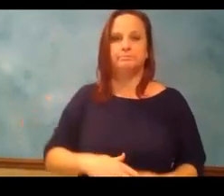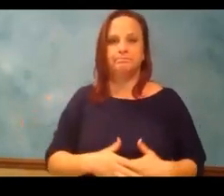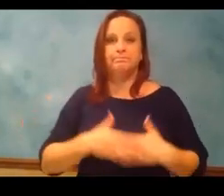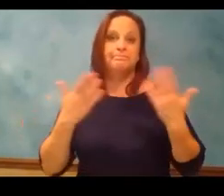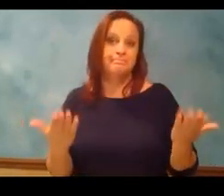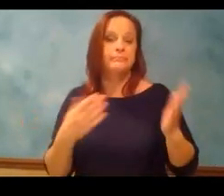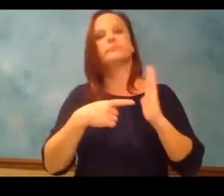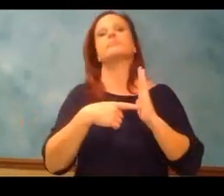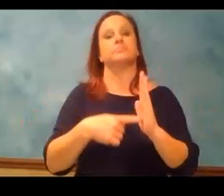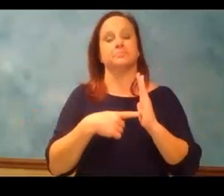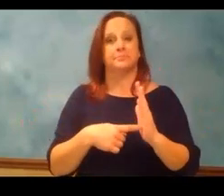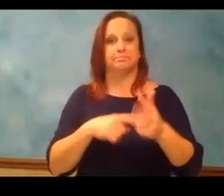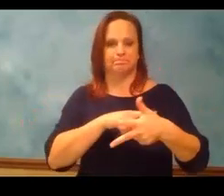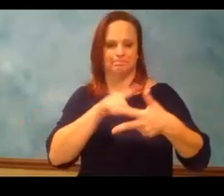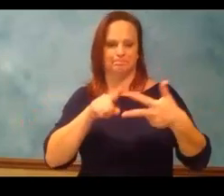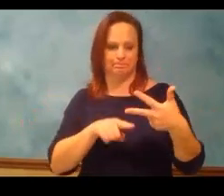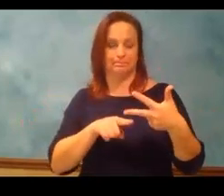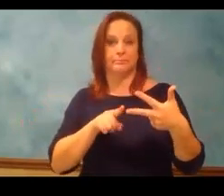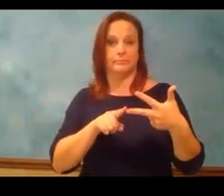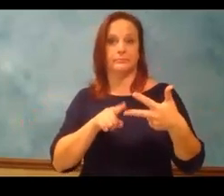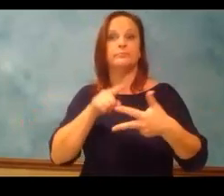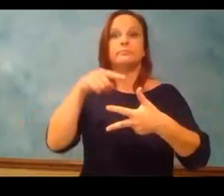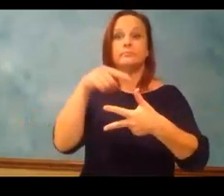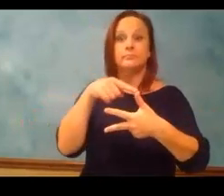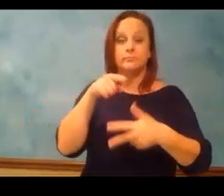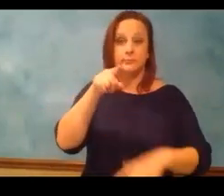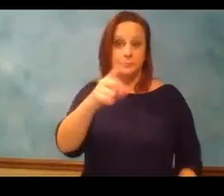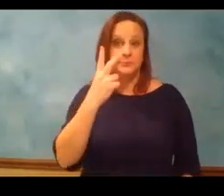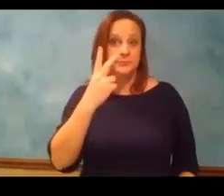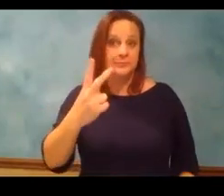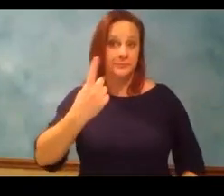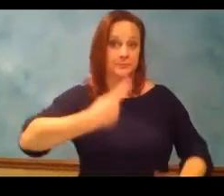So, you'd write it in caps. Three (3) examples: